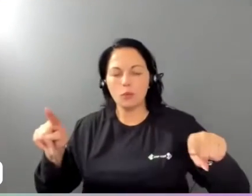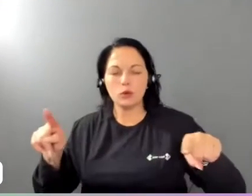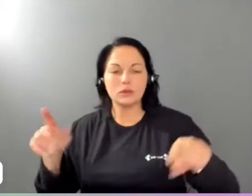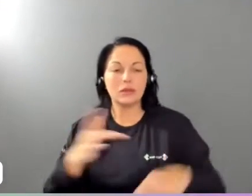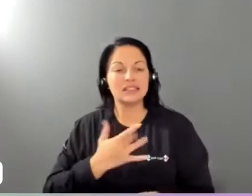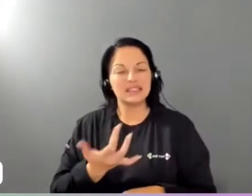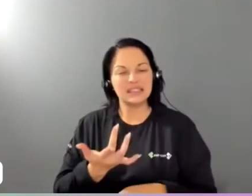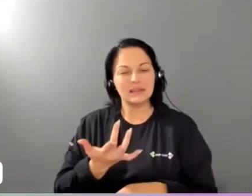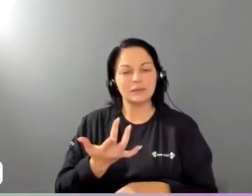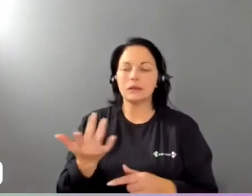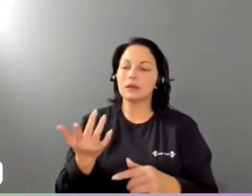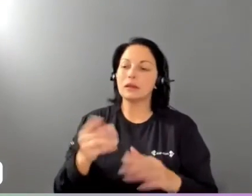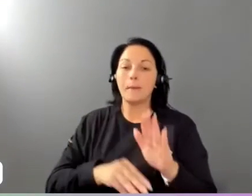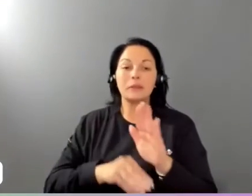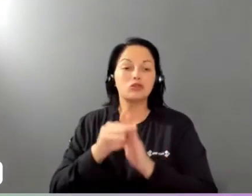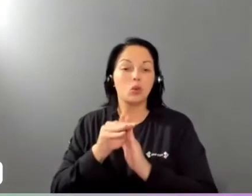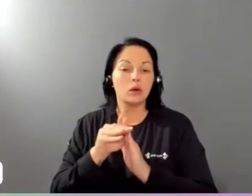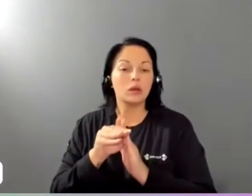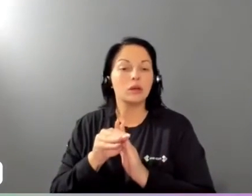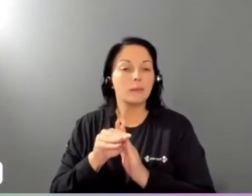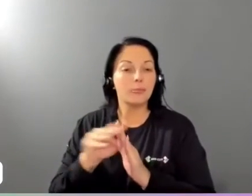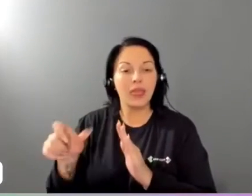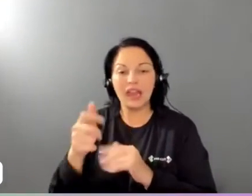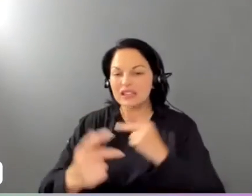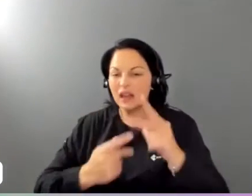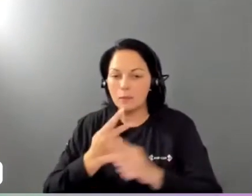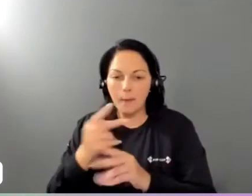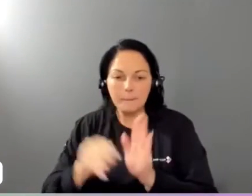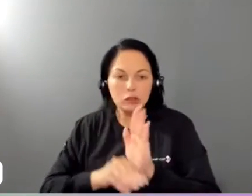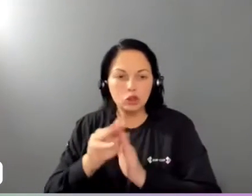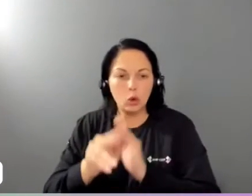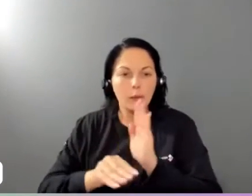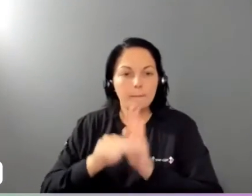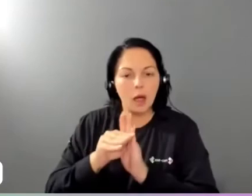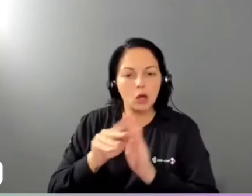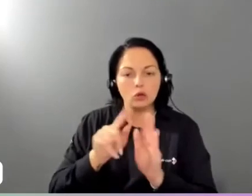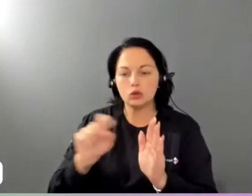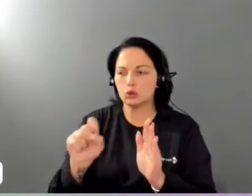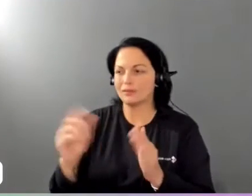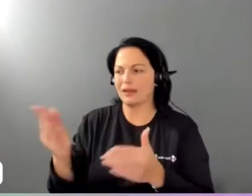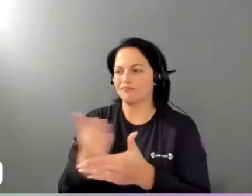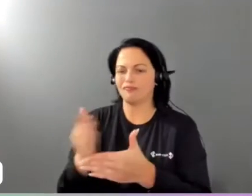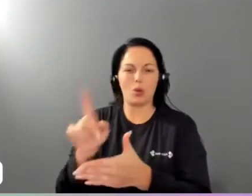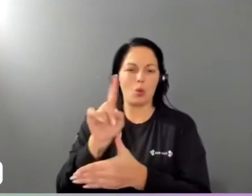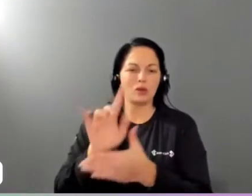And levels of maturity that apply to each of these dimensions or variables. Typically, the levels of